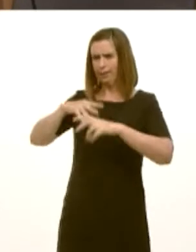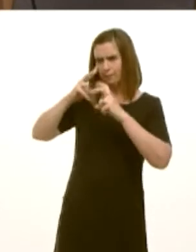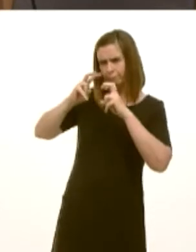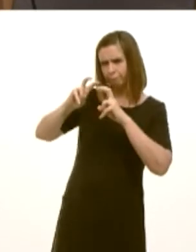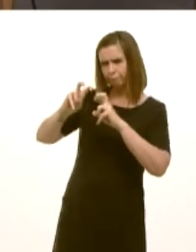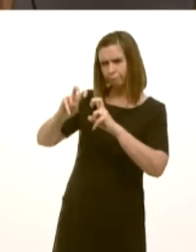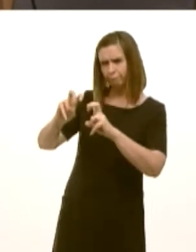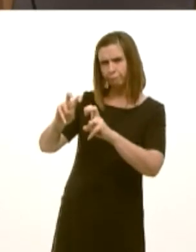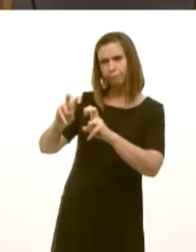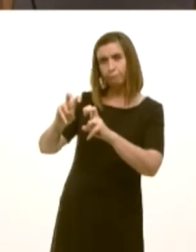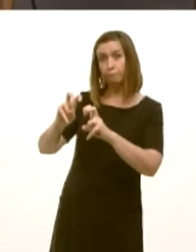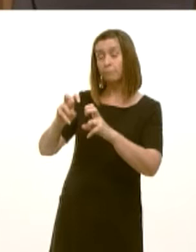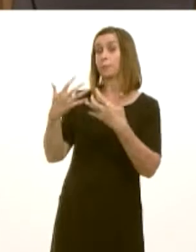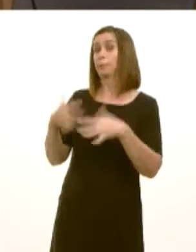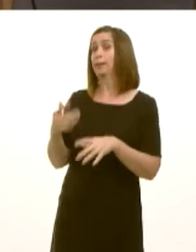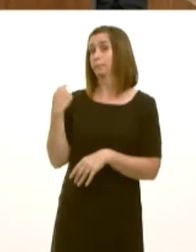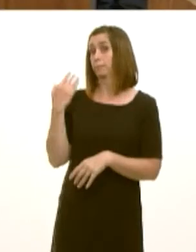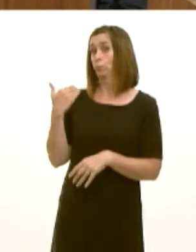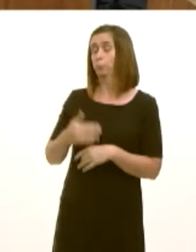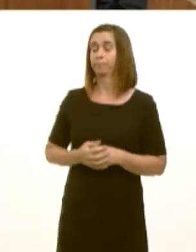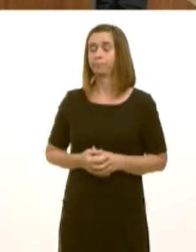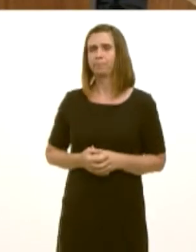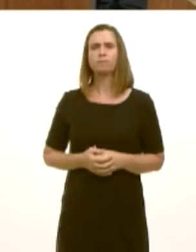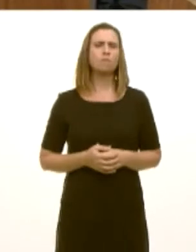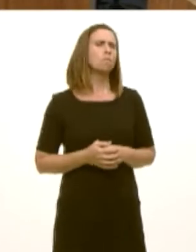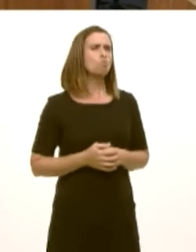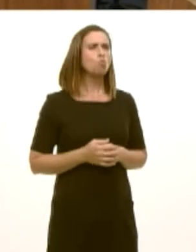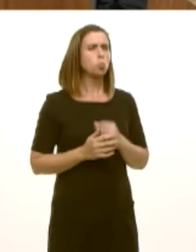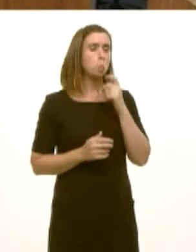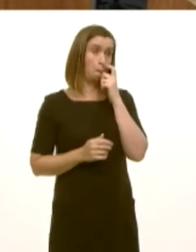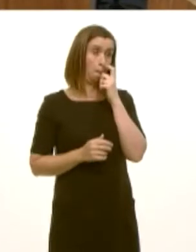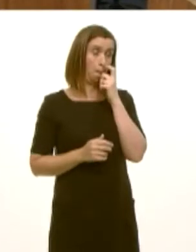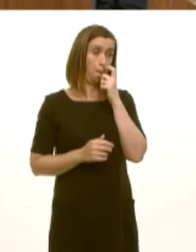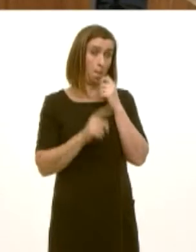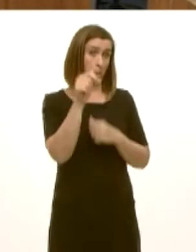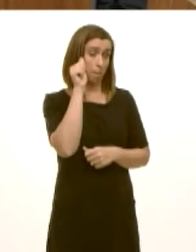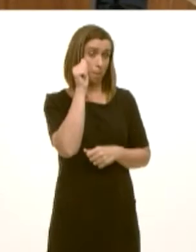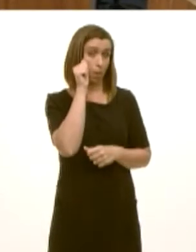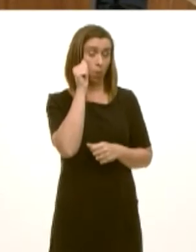could take place, and that was done. Andrew R.T. Davies: You will be aware, First Minister, that, obviously, the auditor general has been